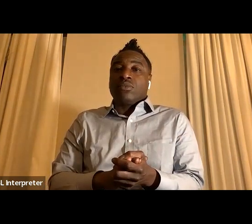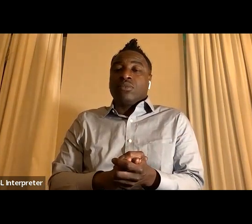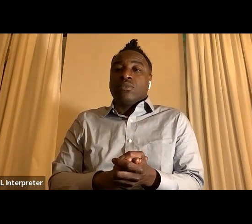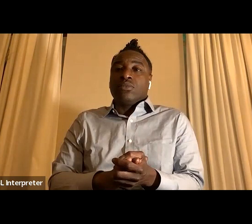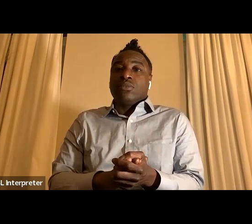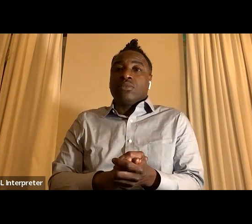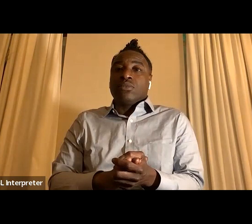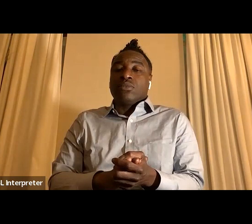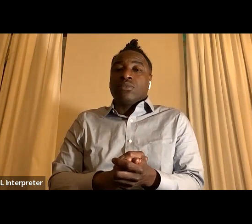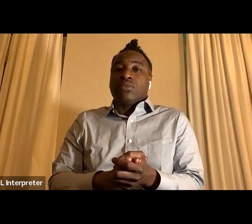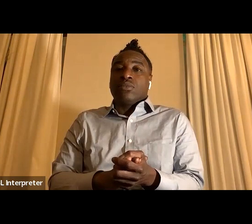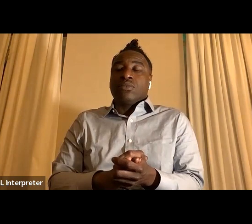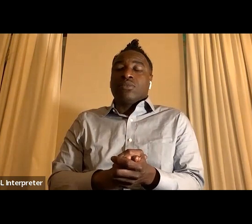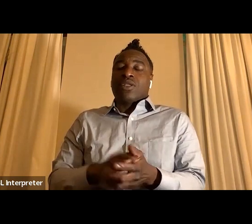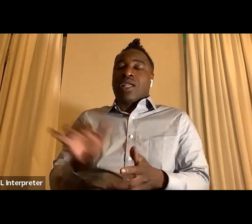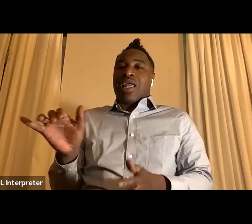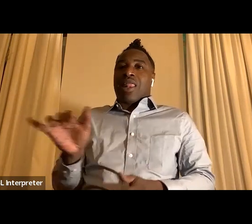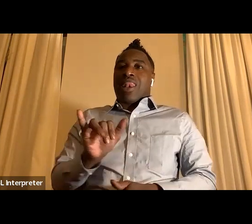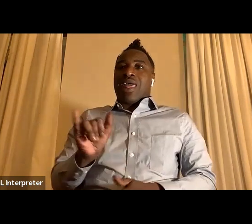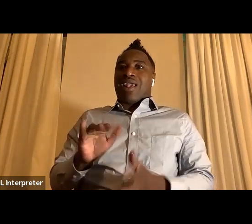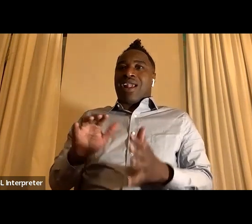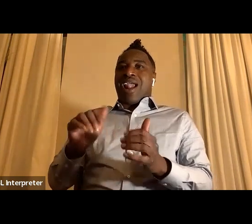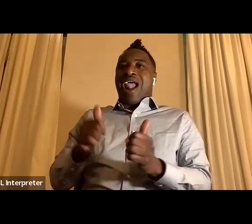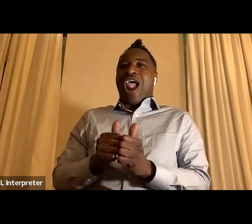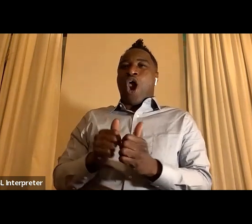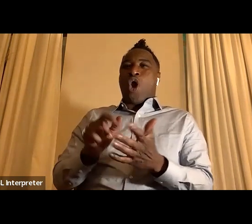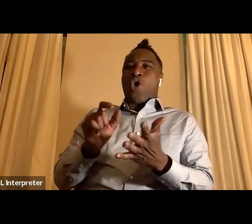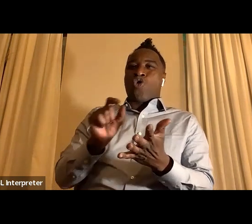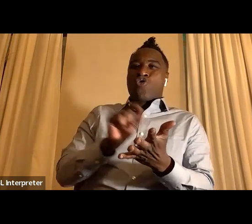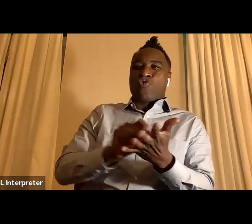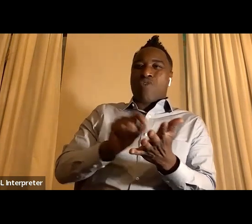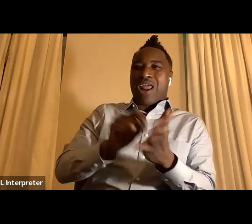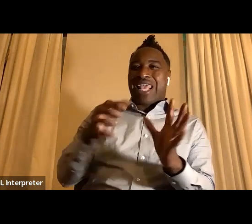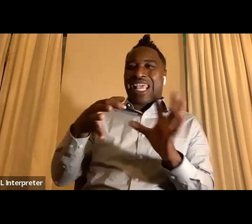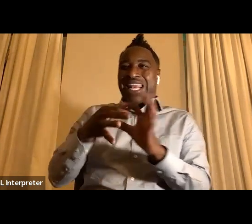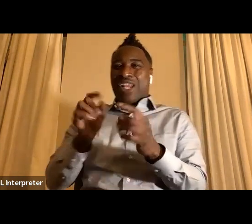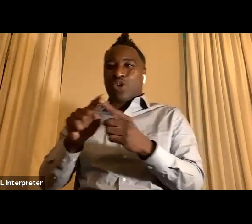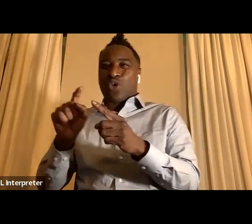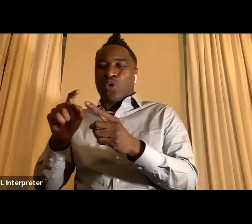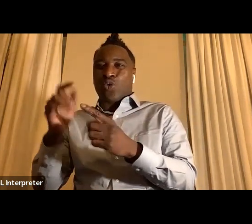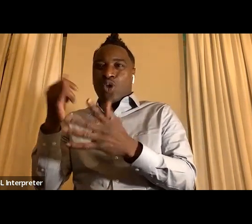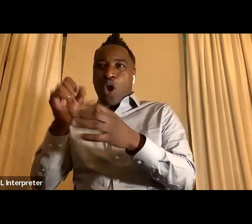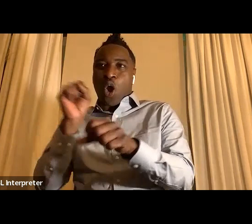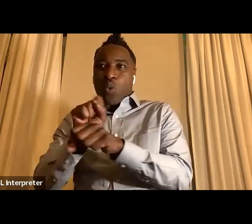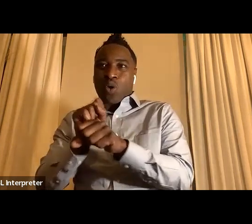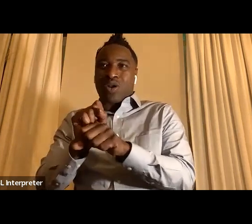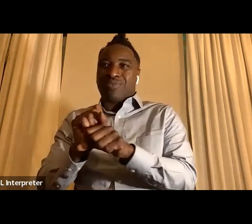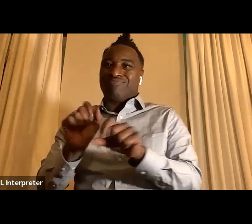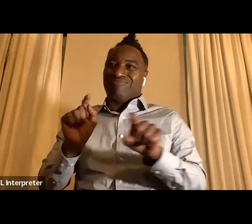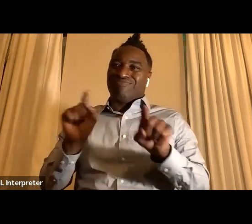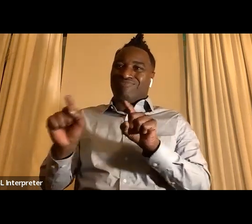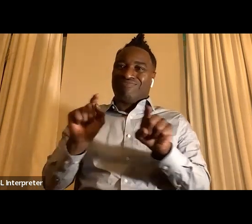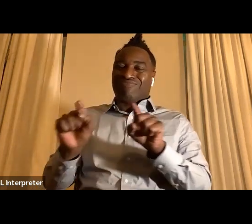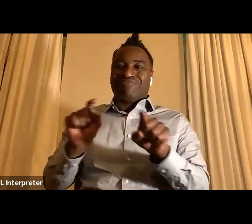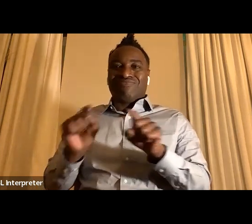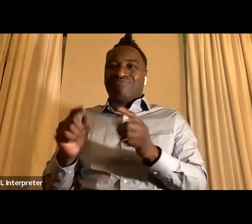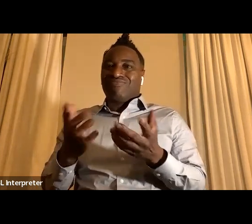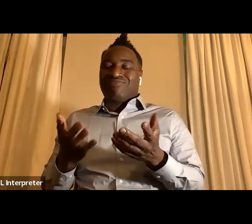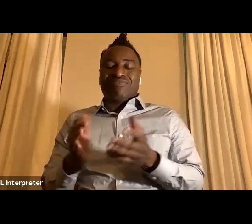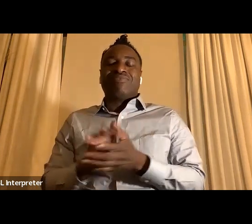I hope to write in would connect to the work in a way. Kind of I mean, I found out where I found out what even this this this work